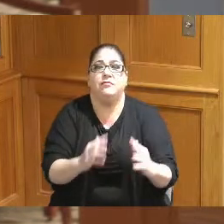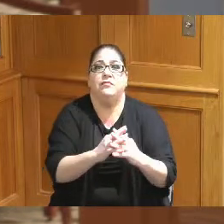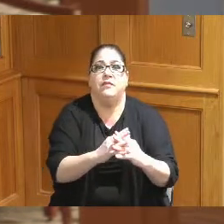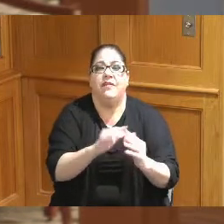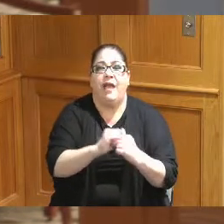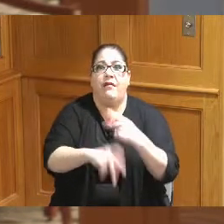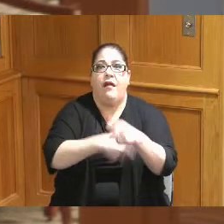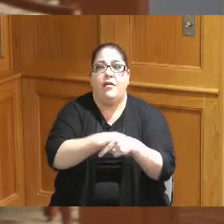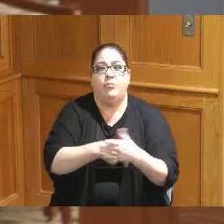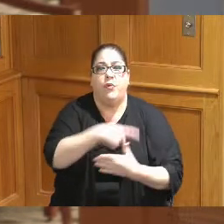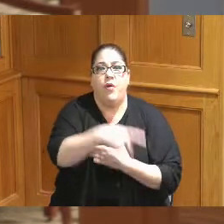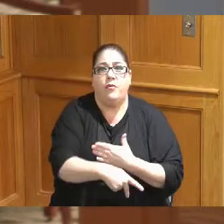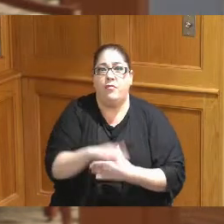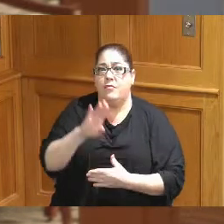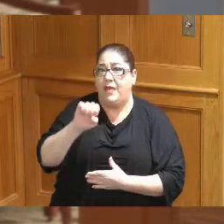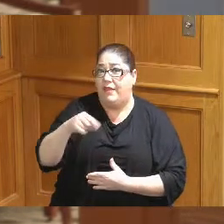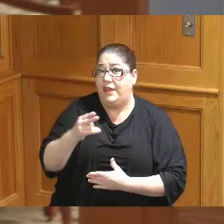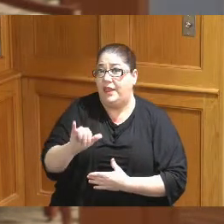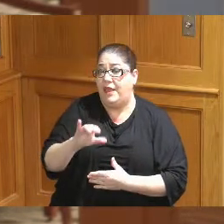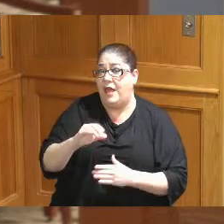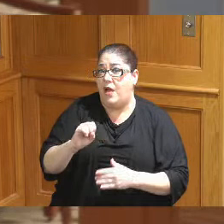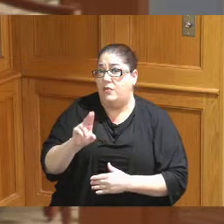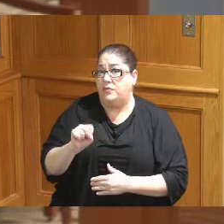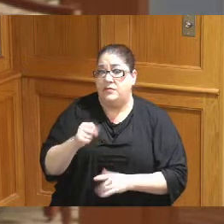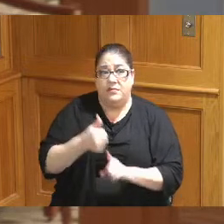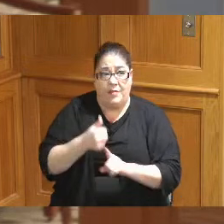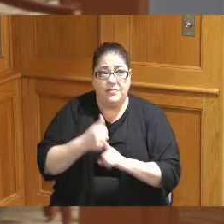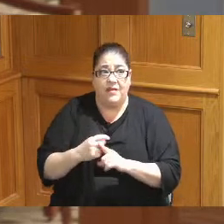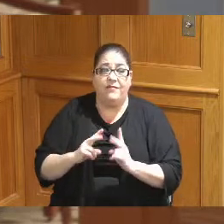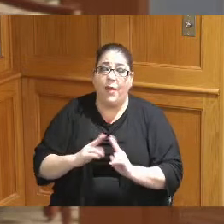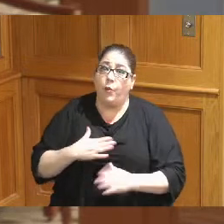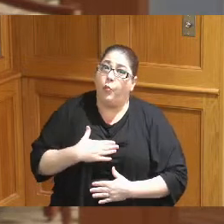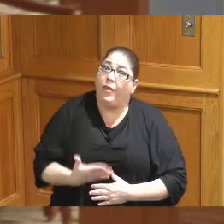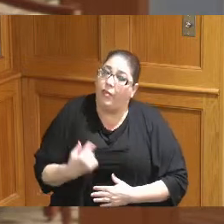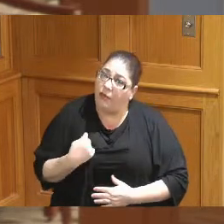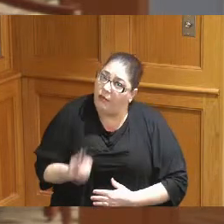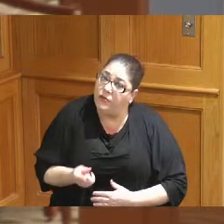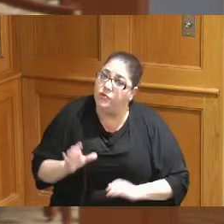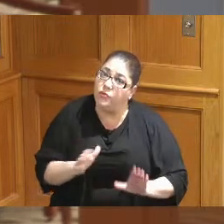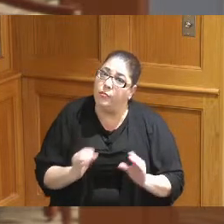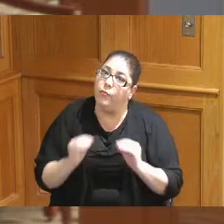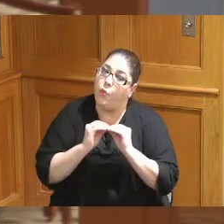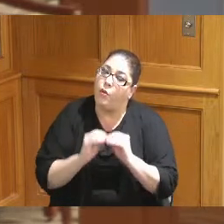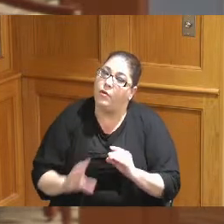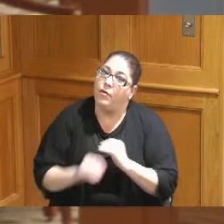Bethany House thankfully has been very willing to step in and and do more and take on other things